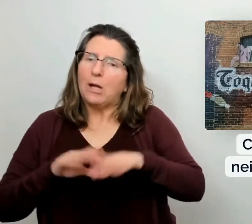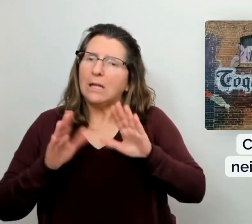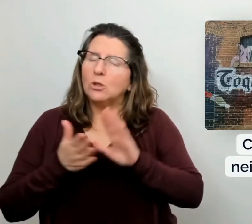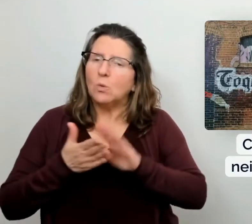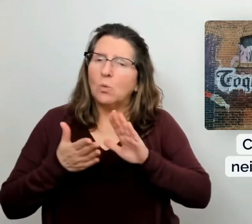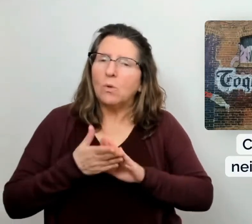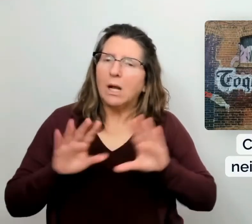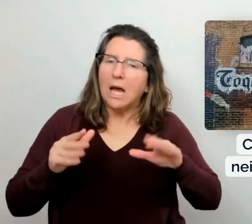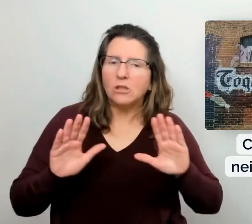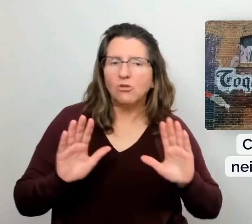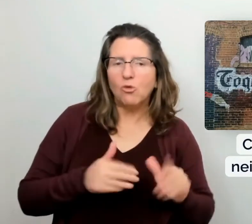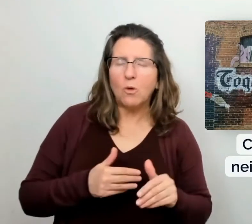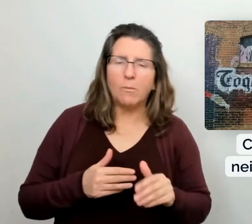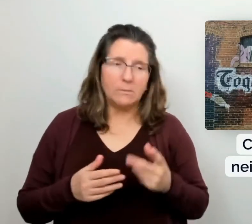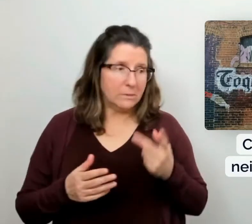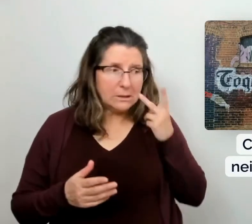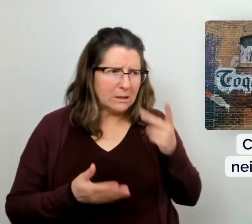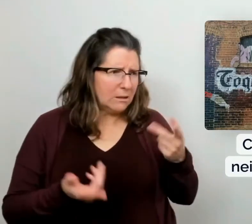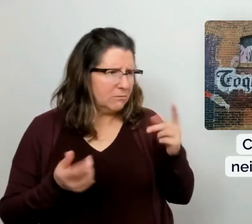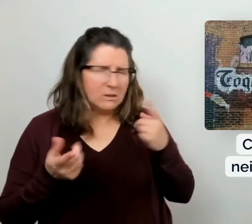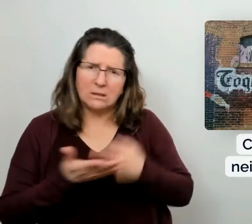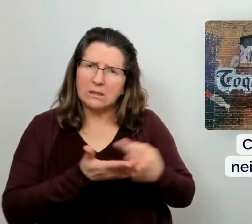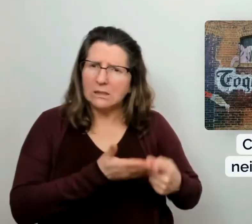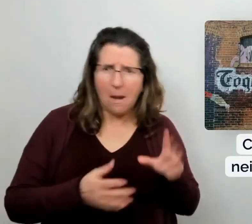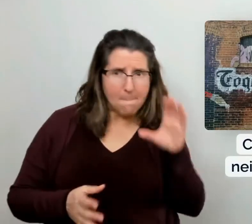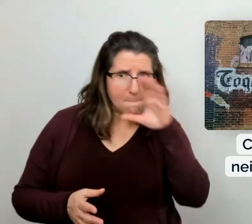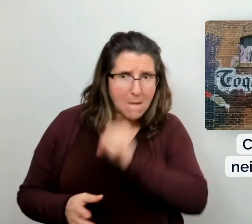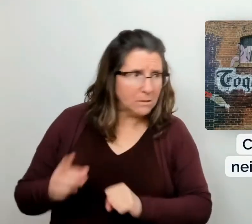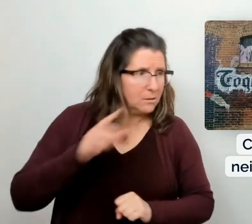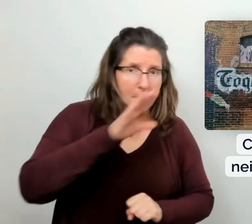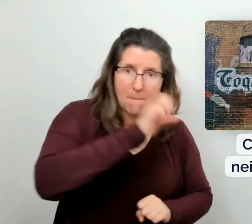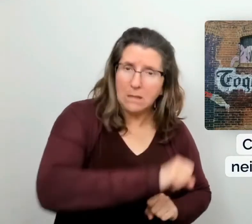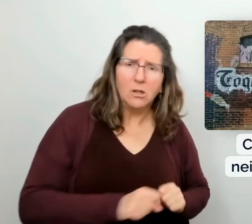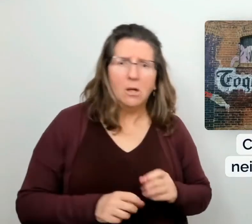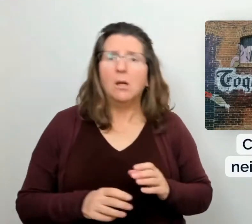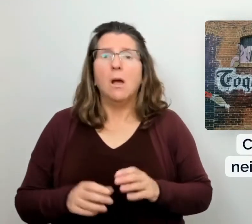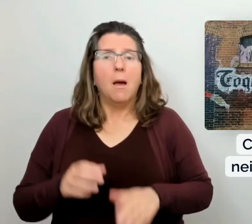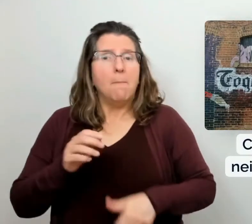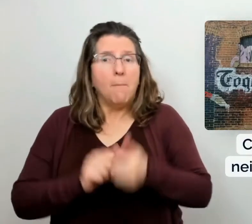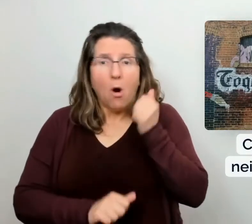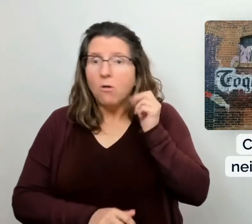When peers discuss their notes, they can identify gaps in the information.